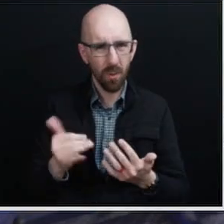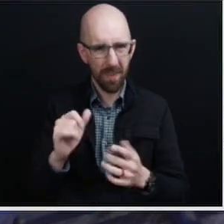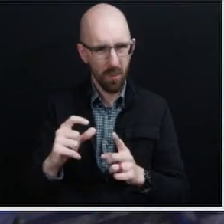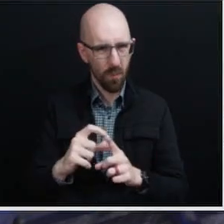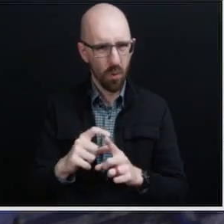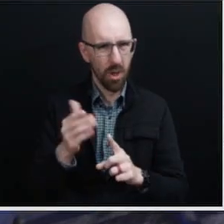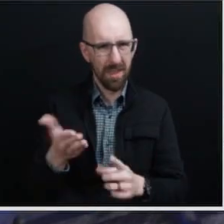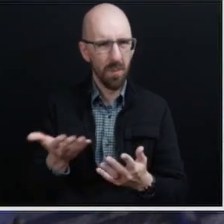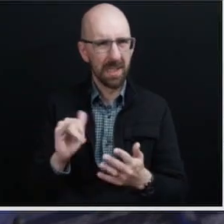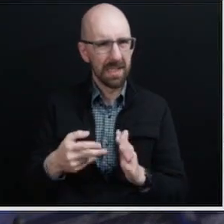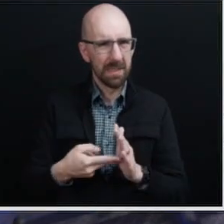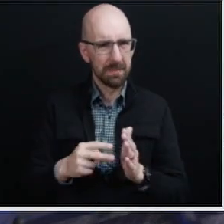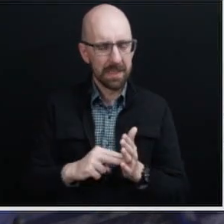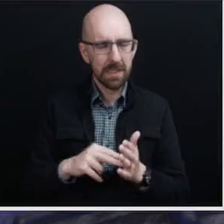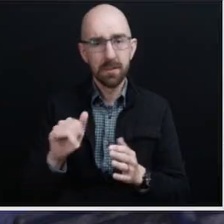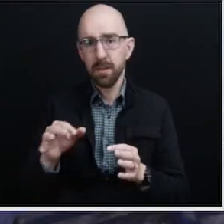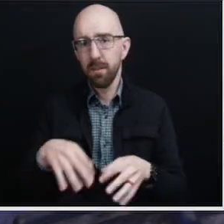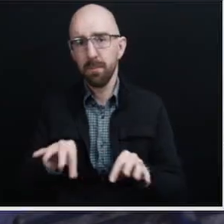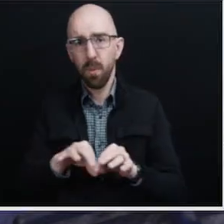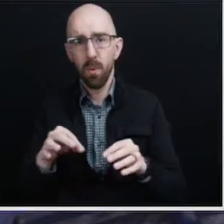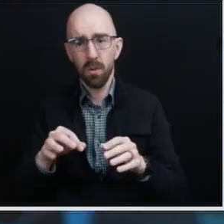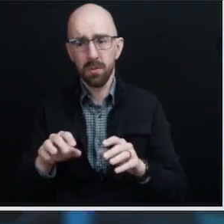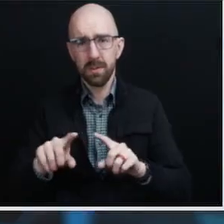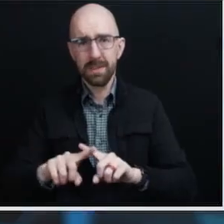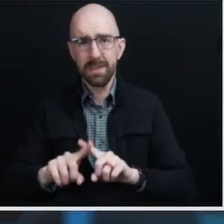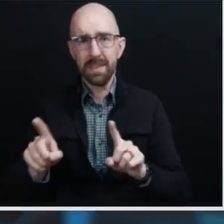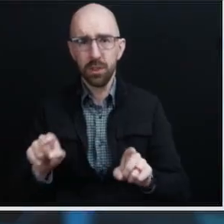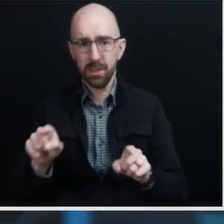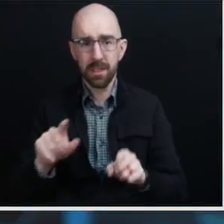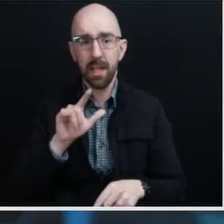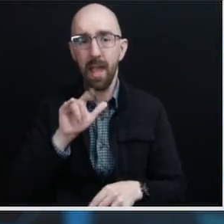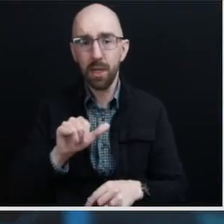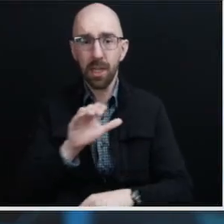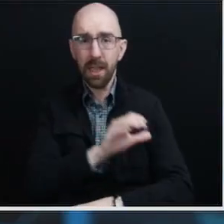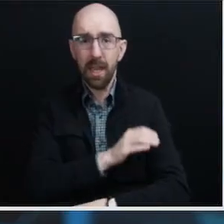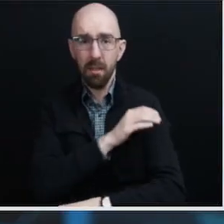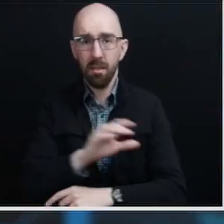mean? That's an important distinction. Um it's actually a clinical diagnosis. That that's the